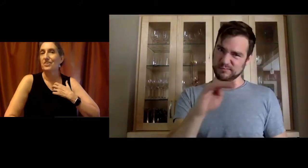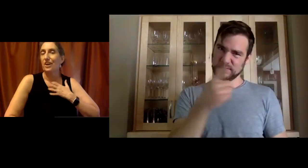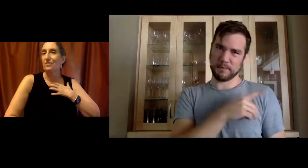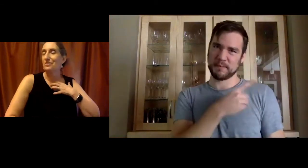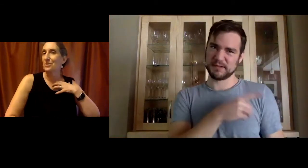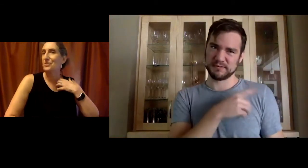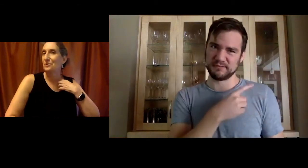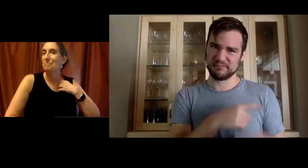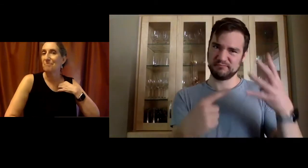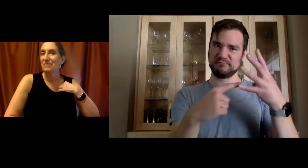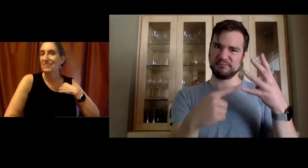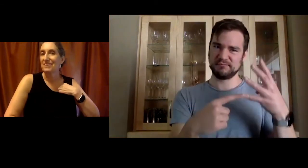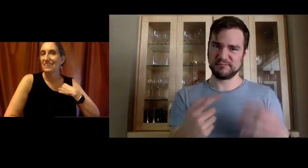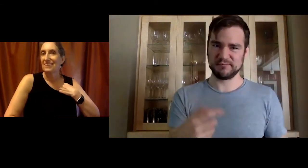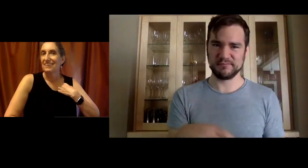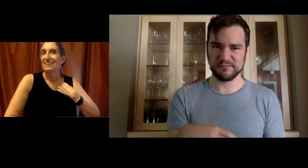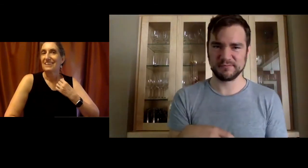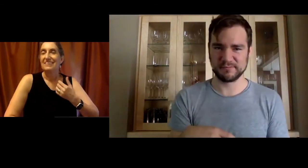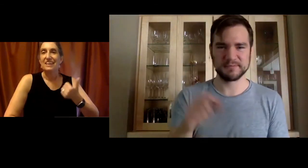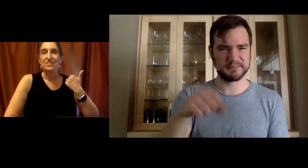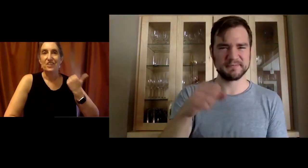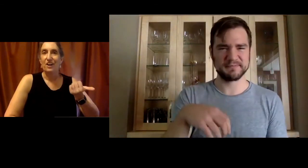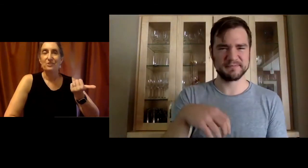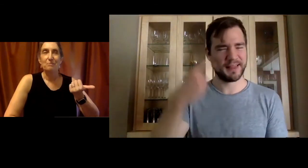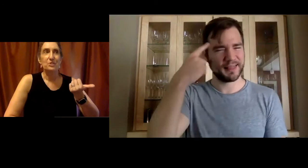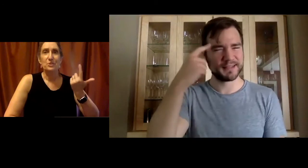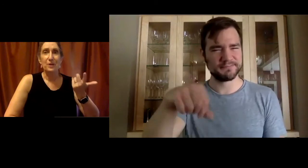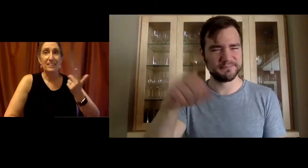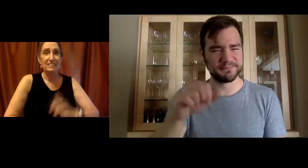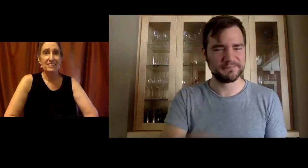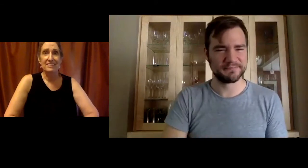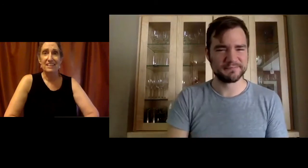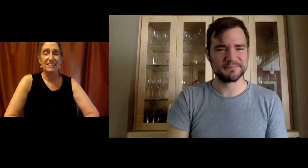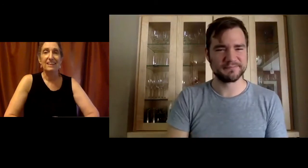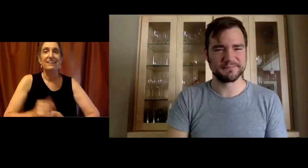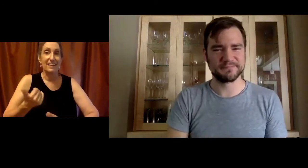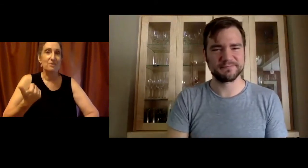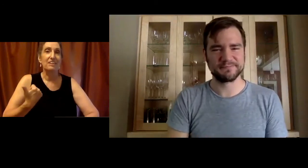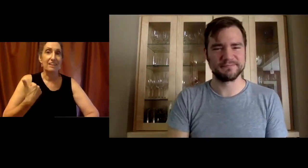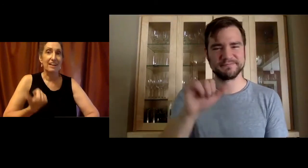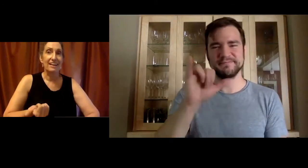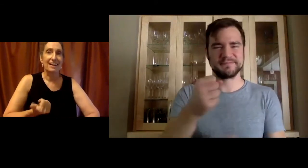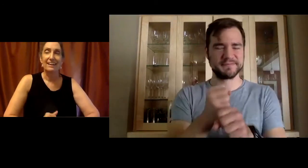I think Chicago is number two. It's like Chicago's number two and then, yeah, you're right then LA,